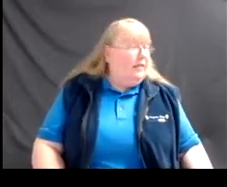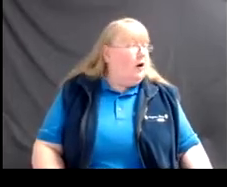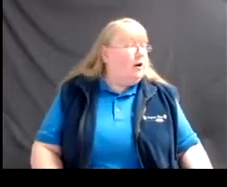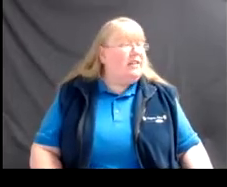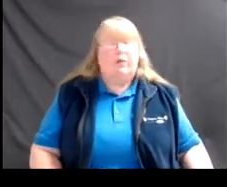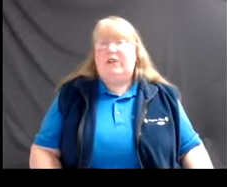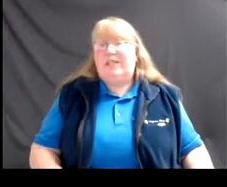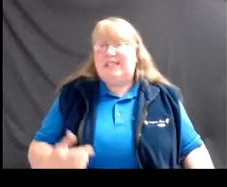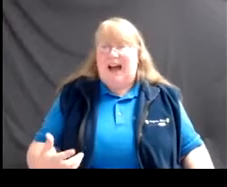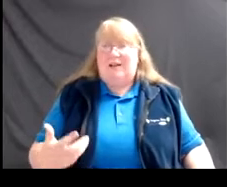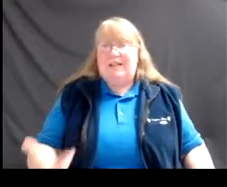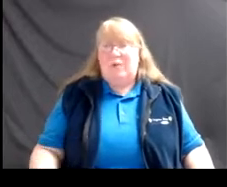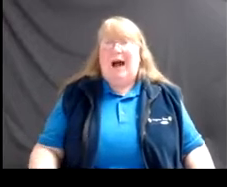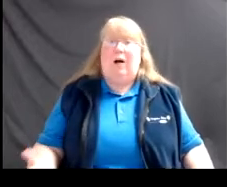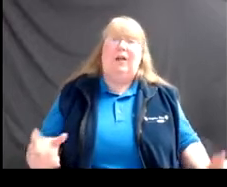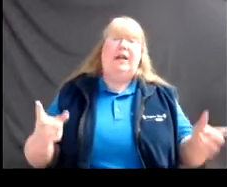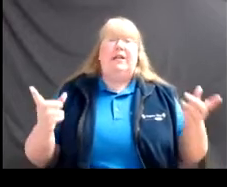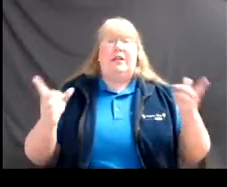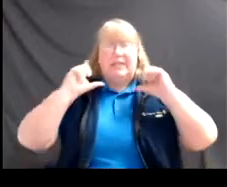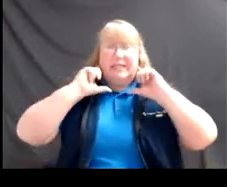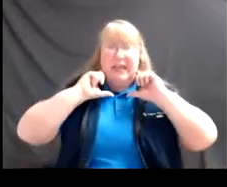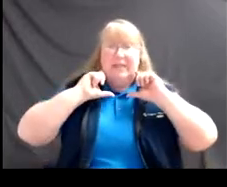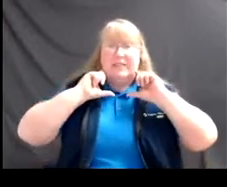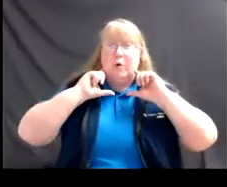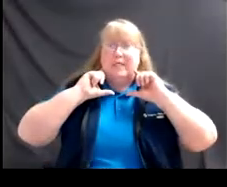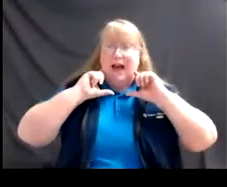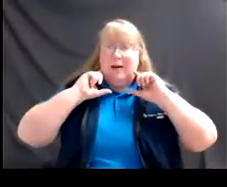There are several different styles, as well. There is the stethoscope style